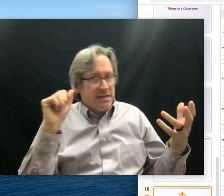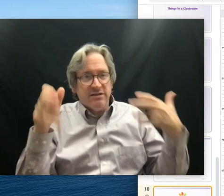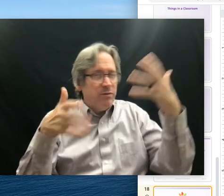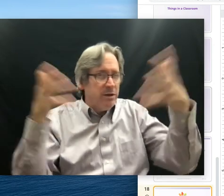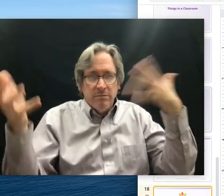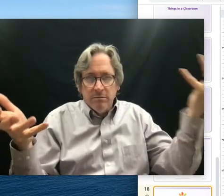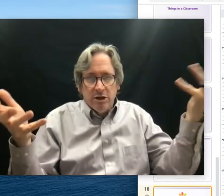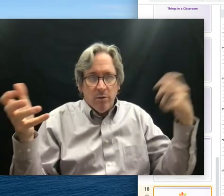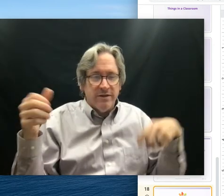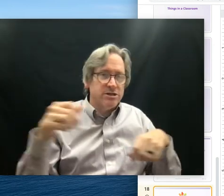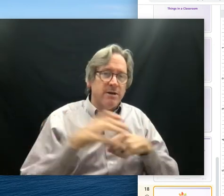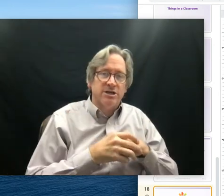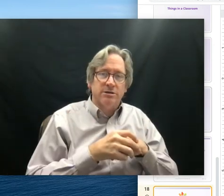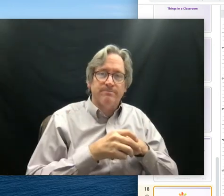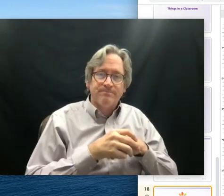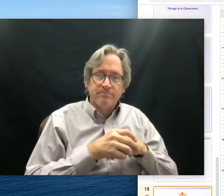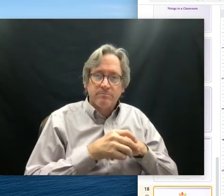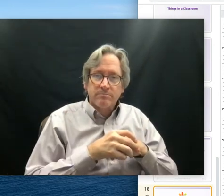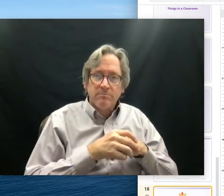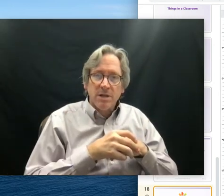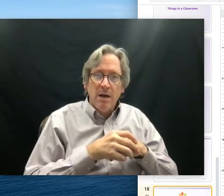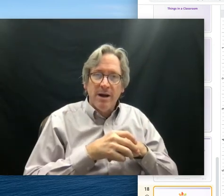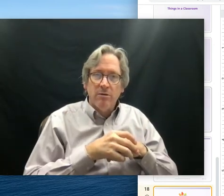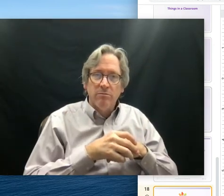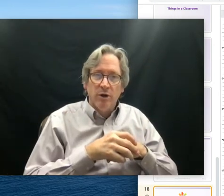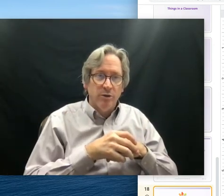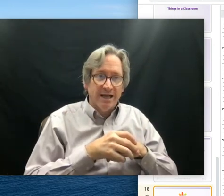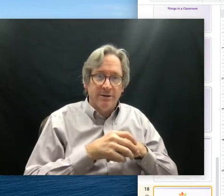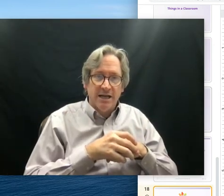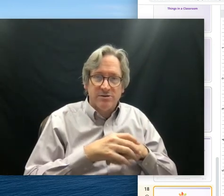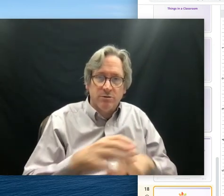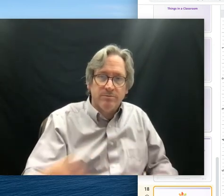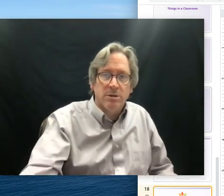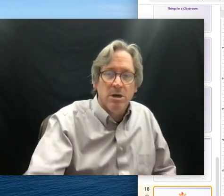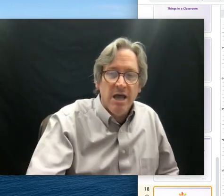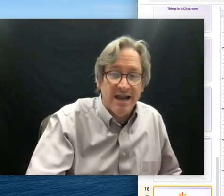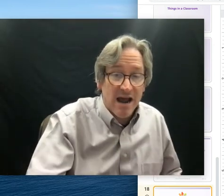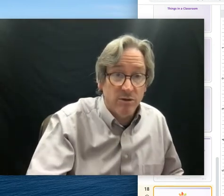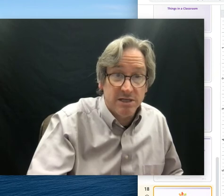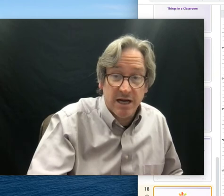if we go in this direction about what you like in the classroom and how you study